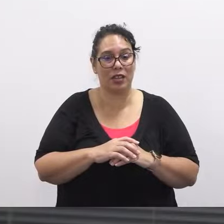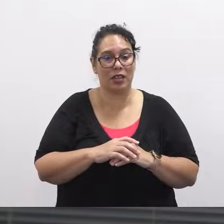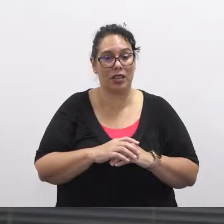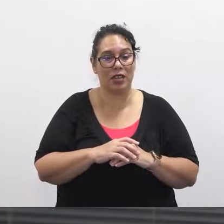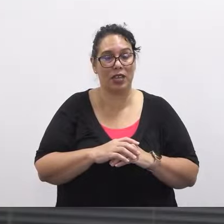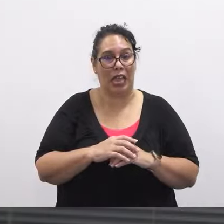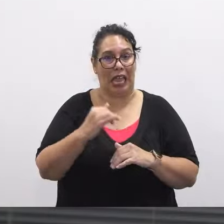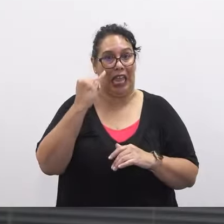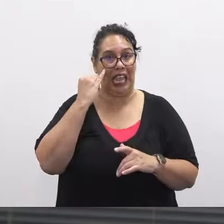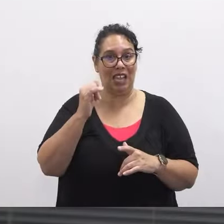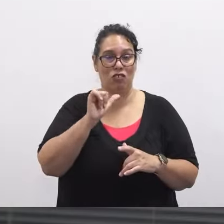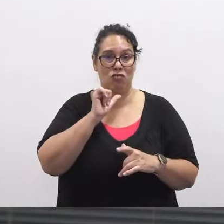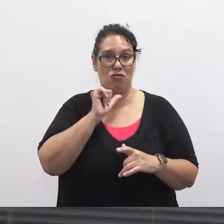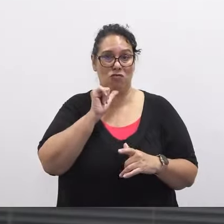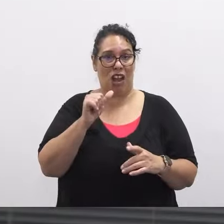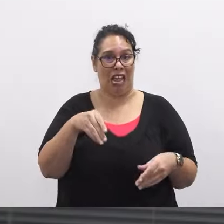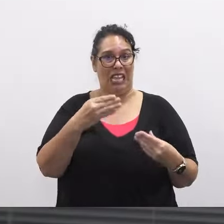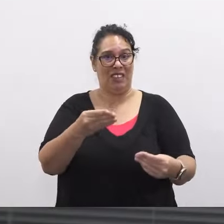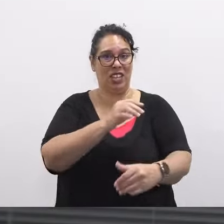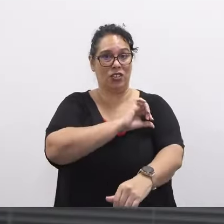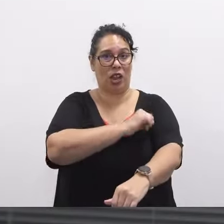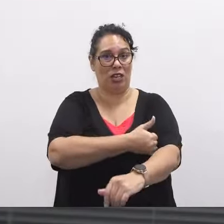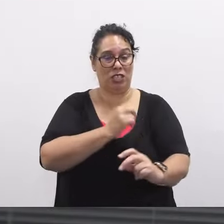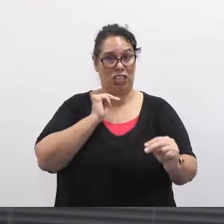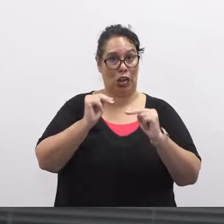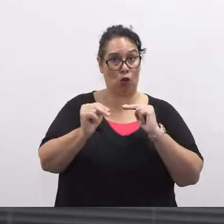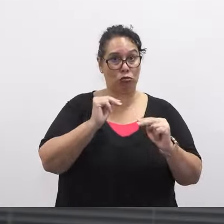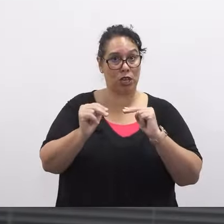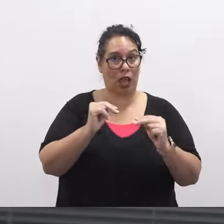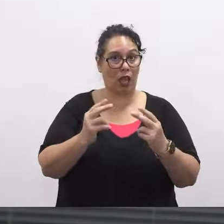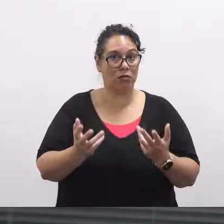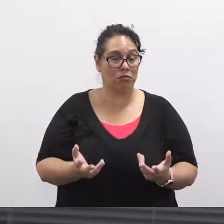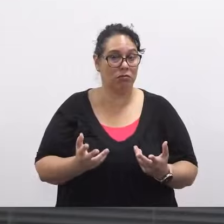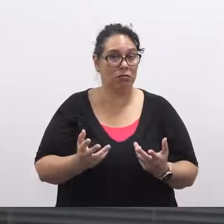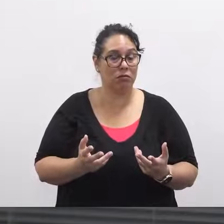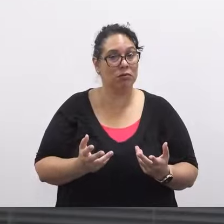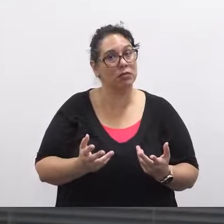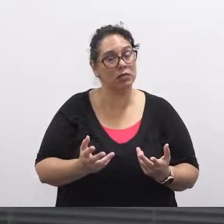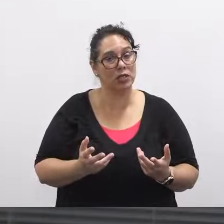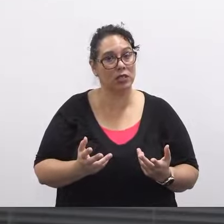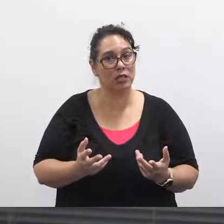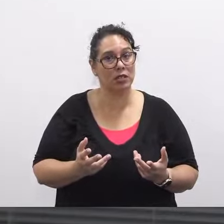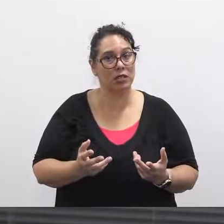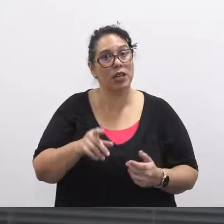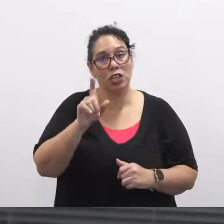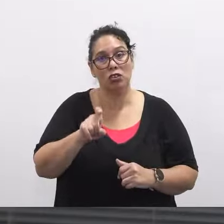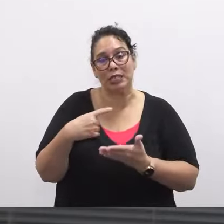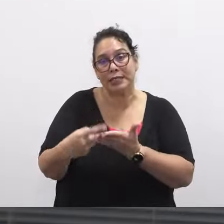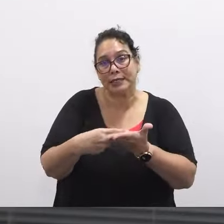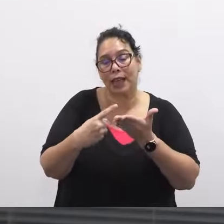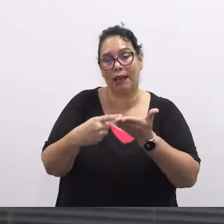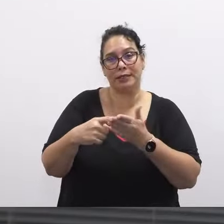not giving the authority for them to negotiate, you guys really need to talk to them about that